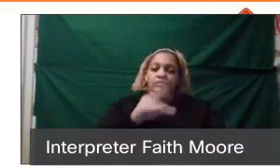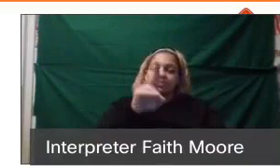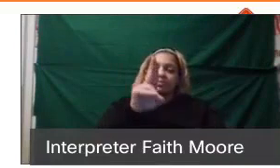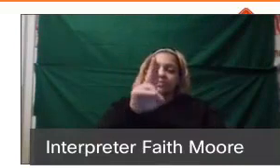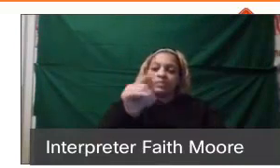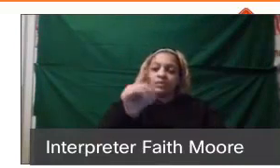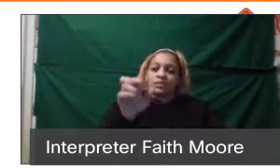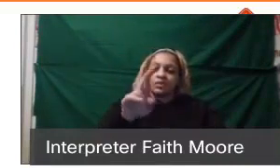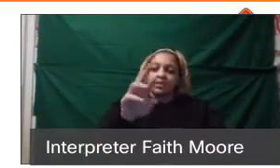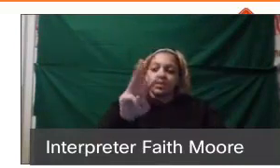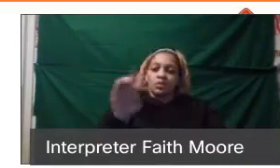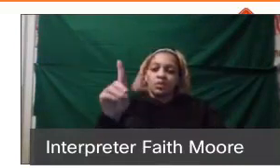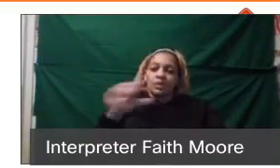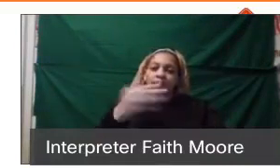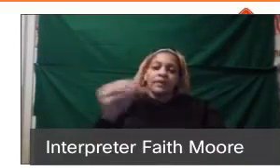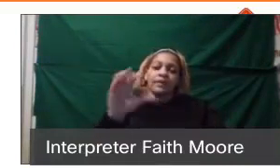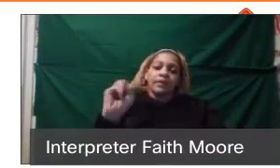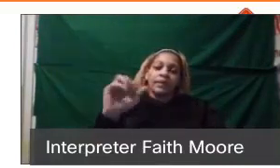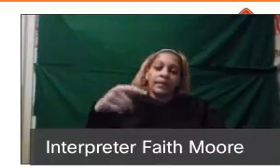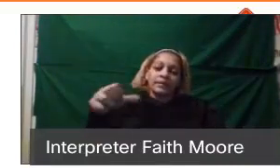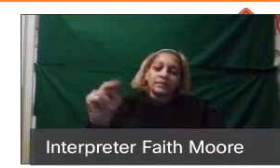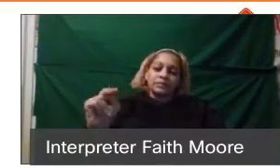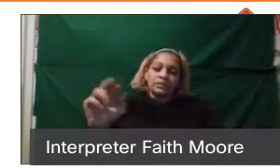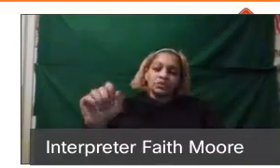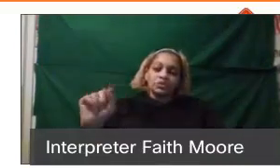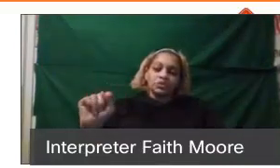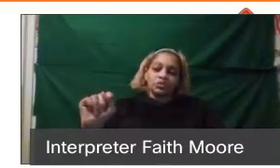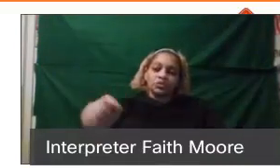That there are 2, North bound travel lanes.